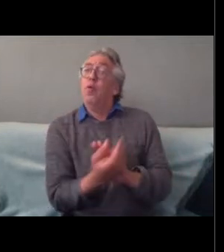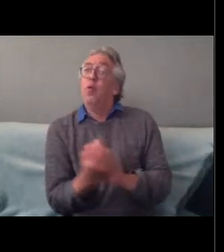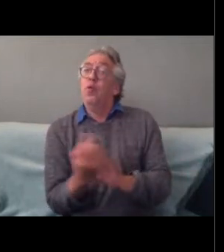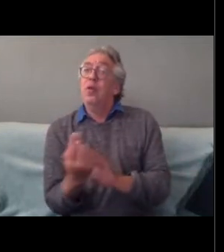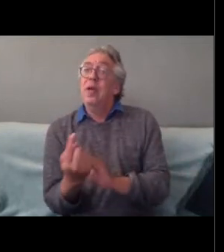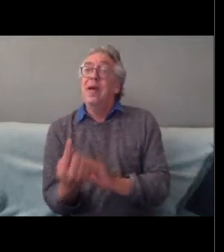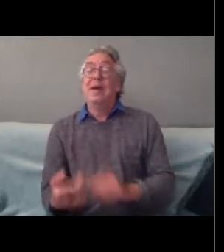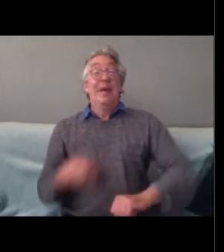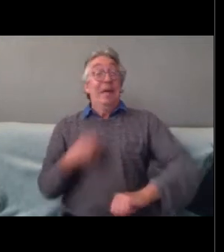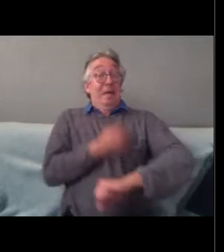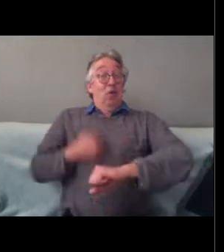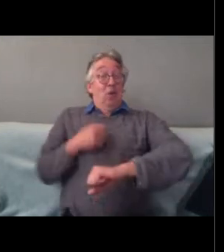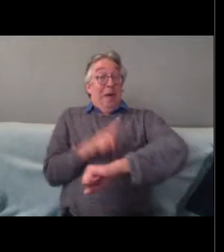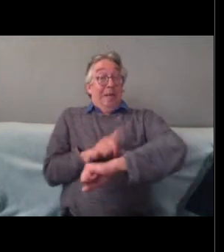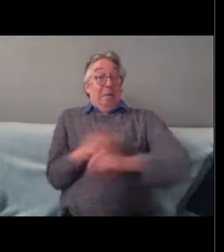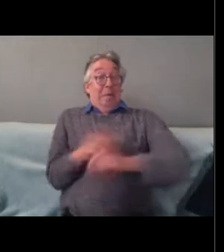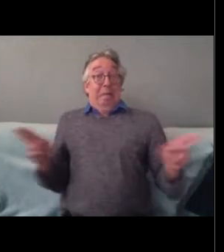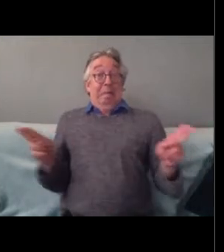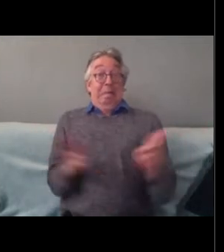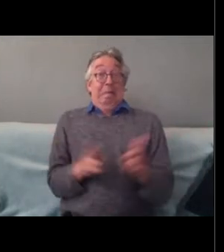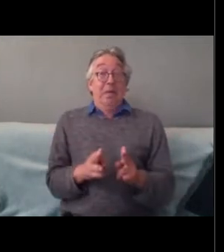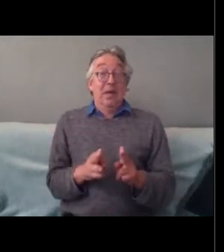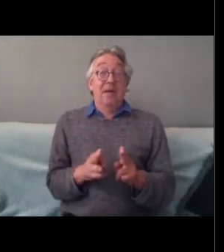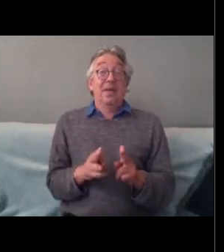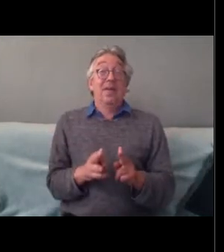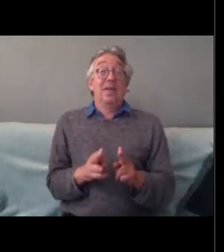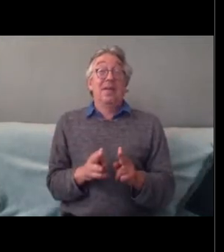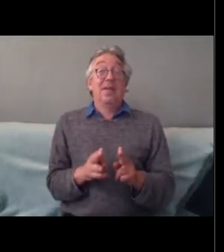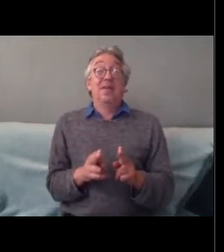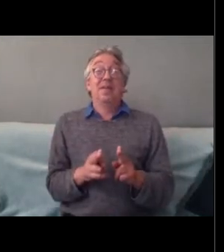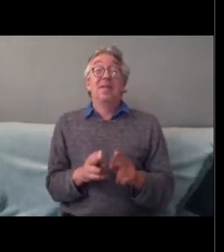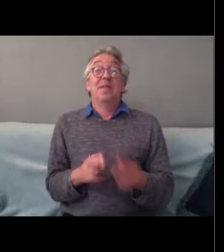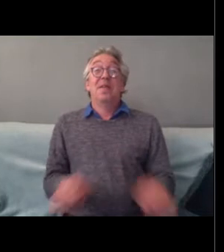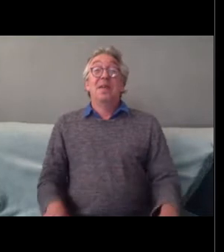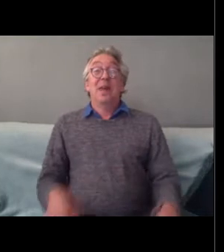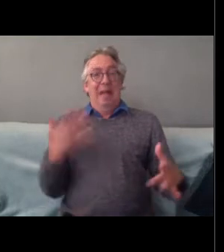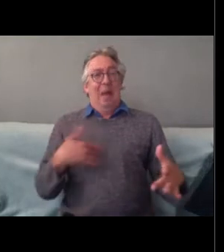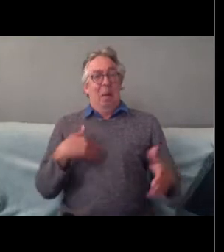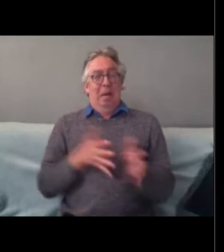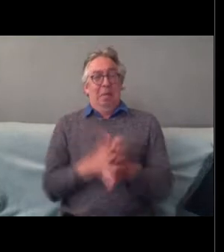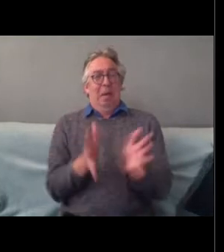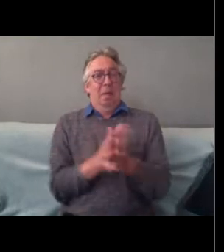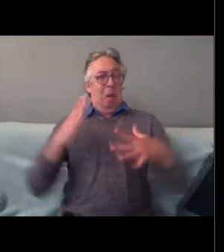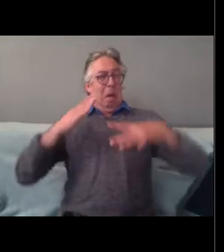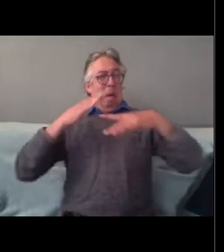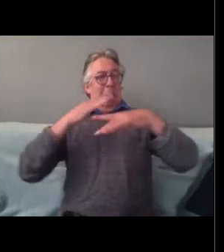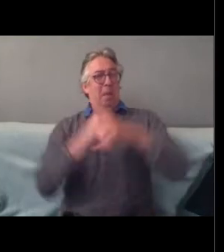That is, because we're waiting for the final legal decision.